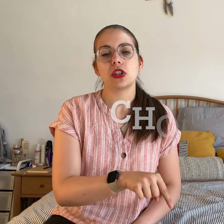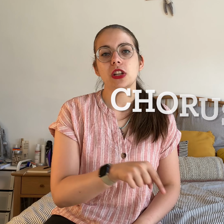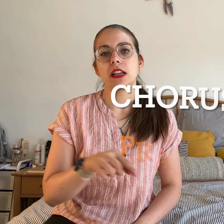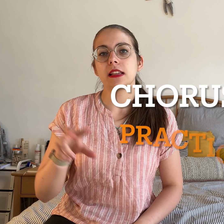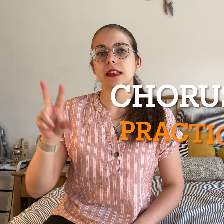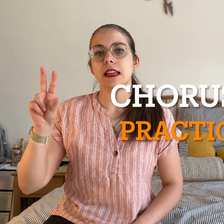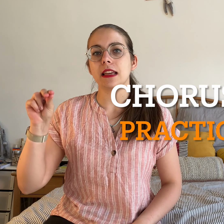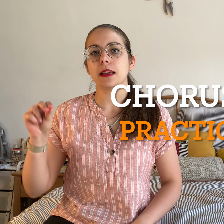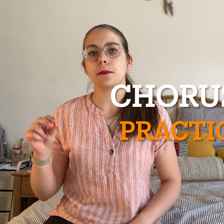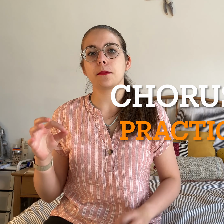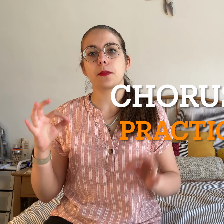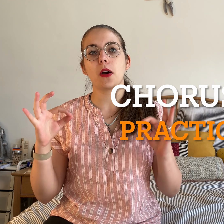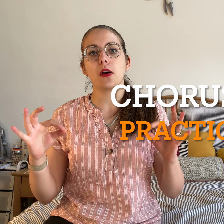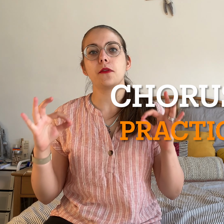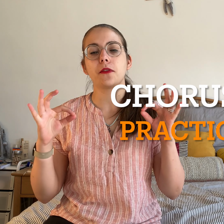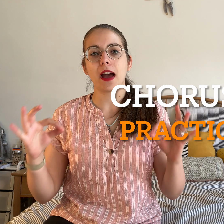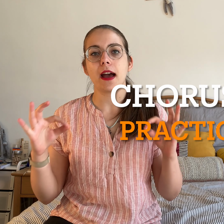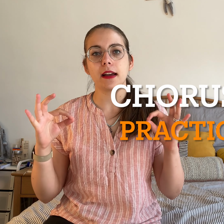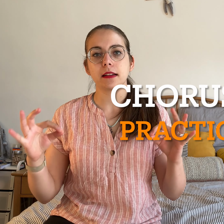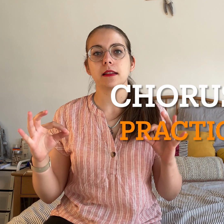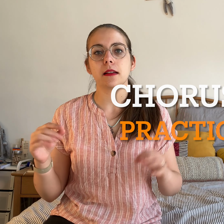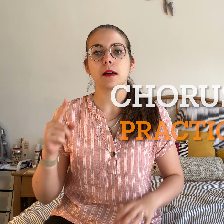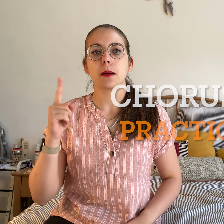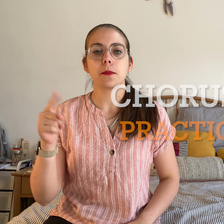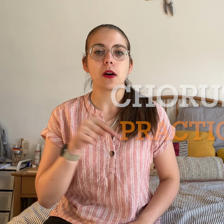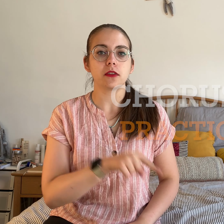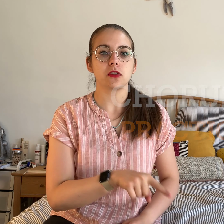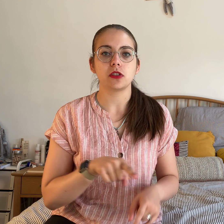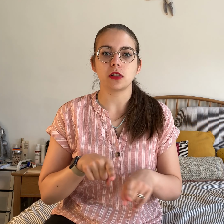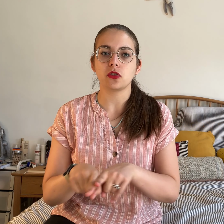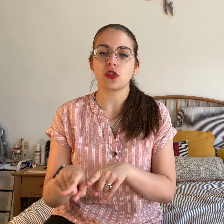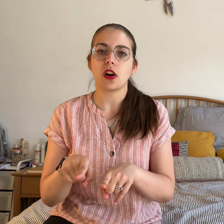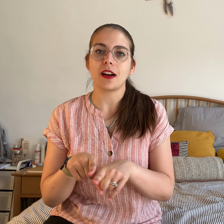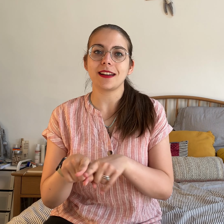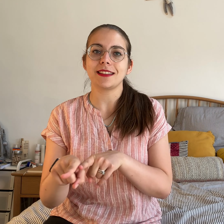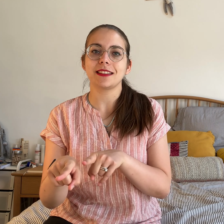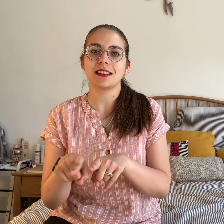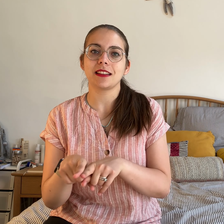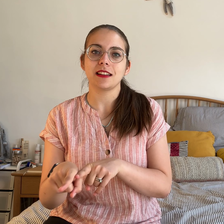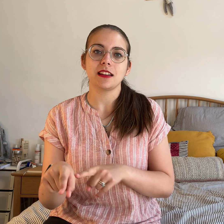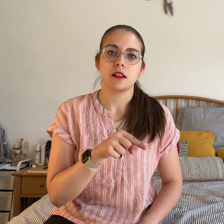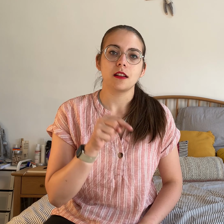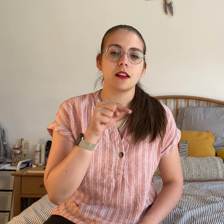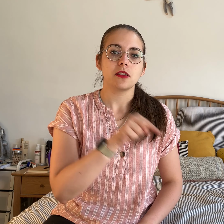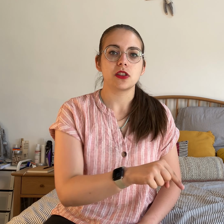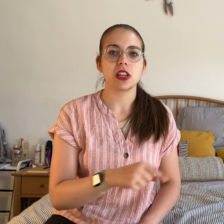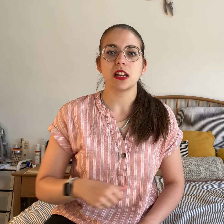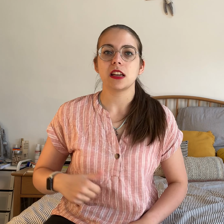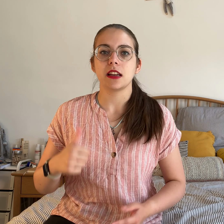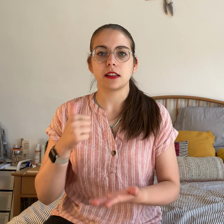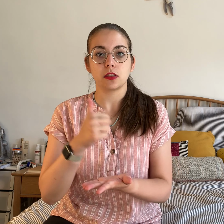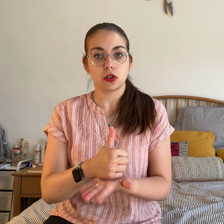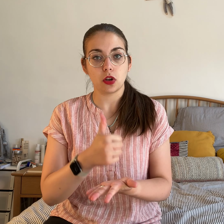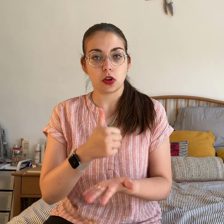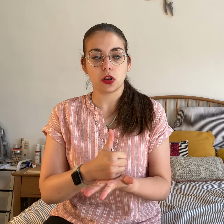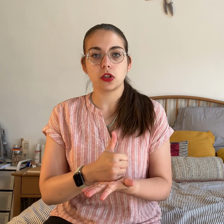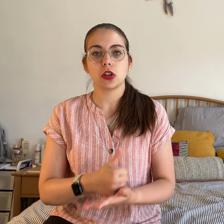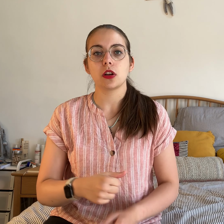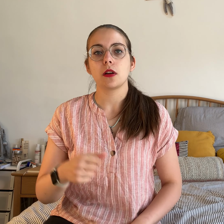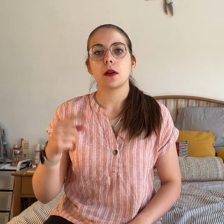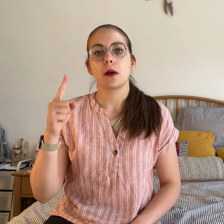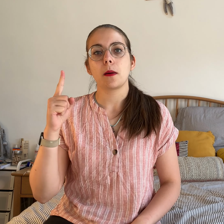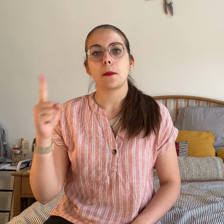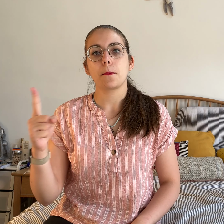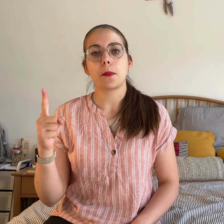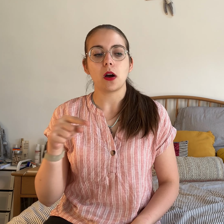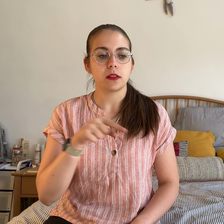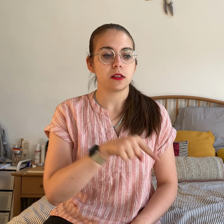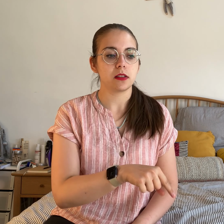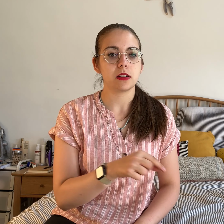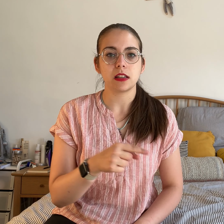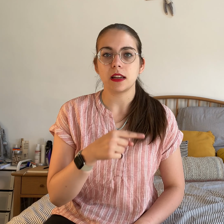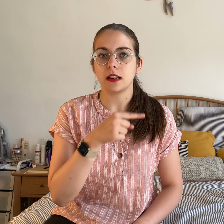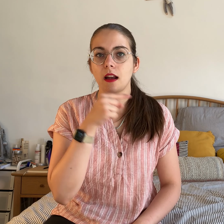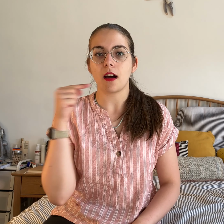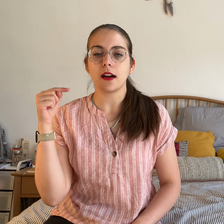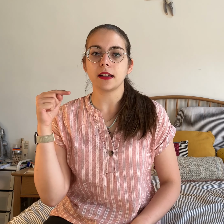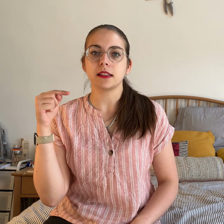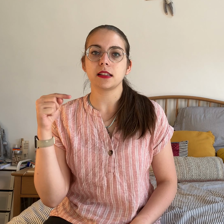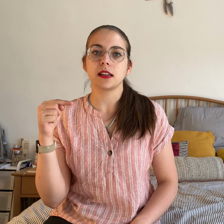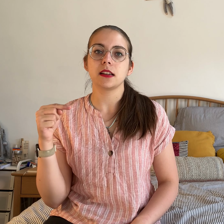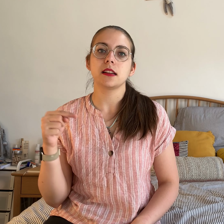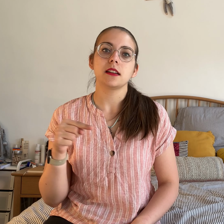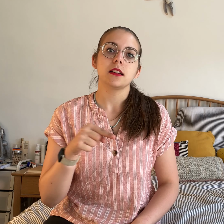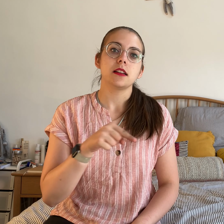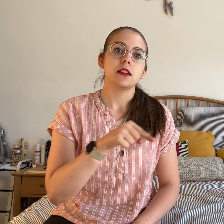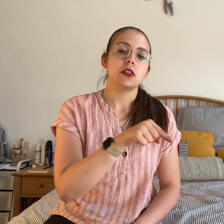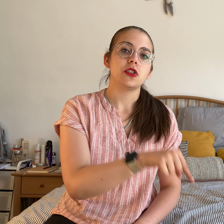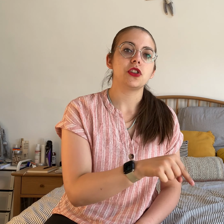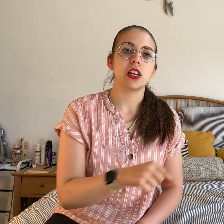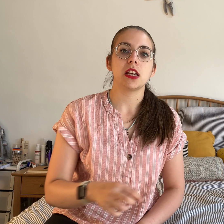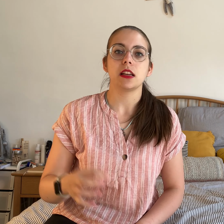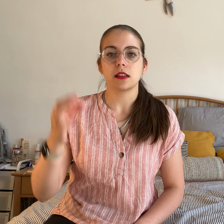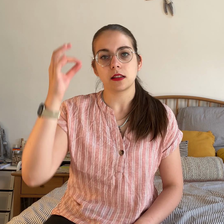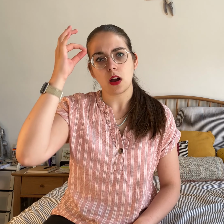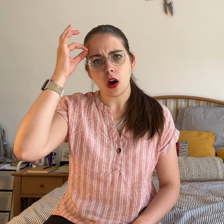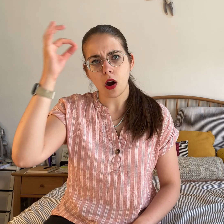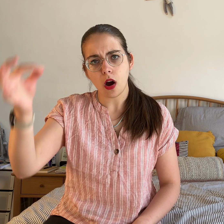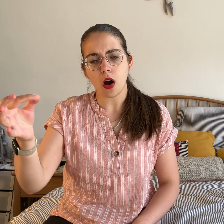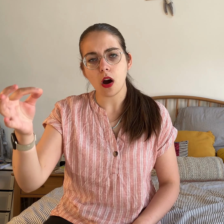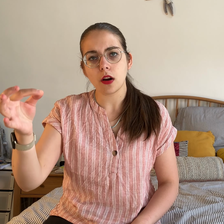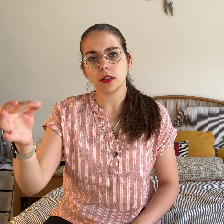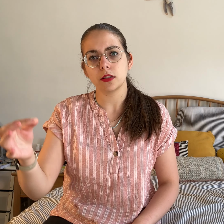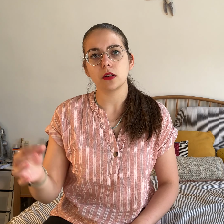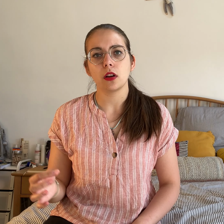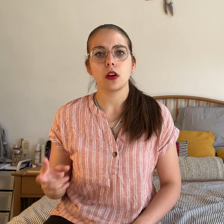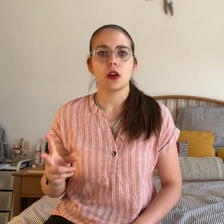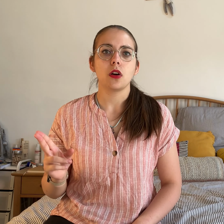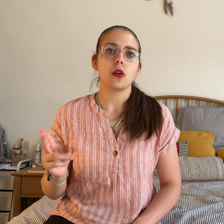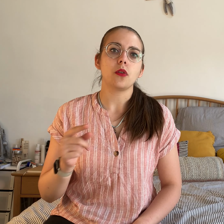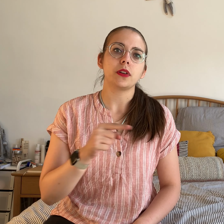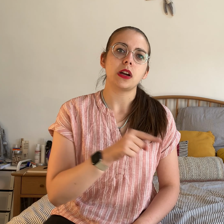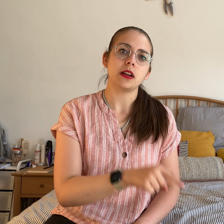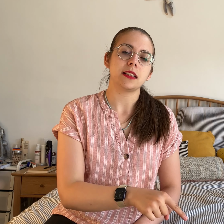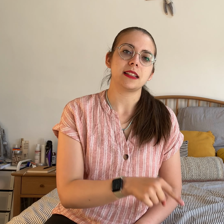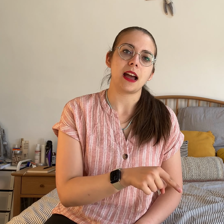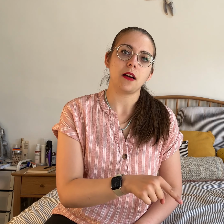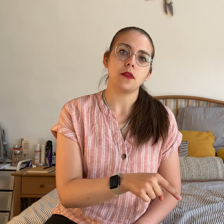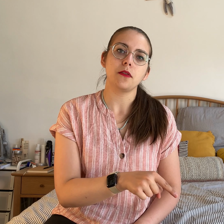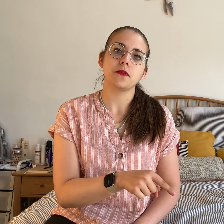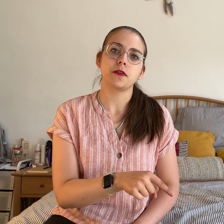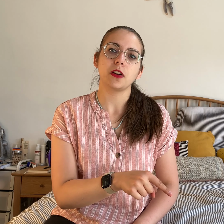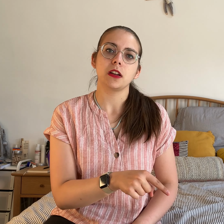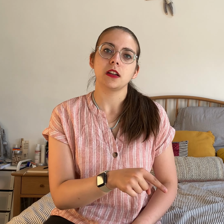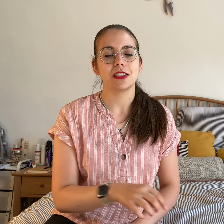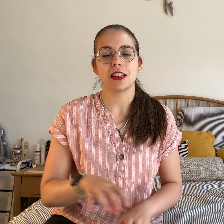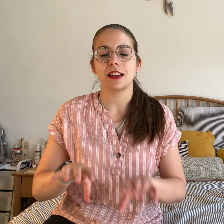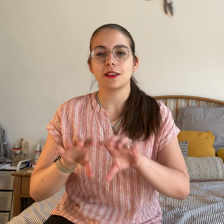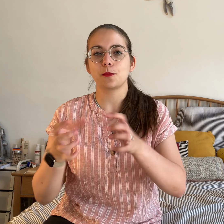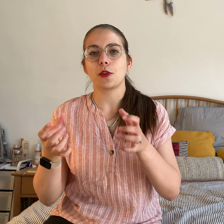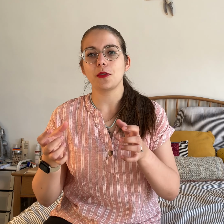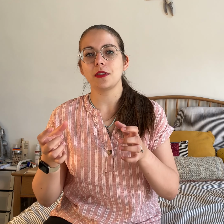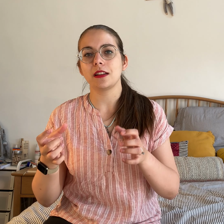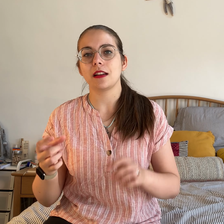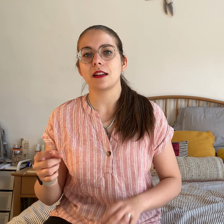"She's imperfect, but she tries. She is good, but she lies. She is hard on herself. She is broken